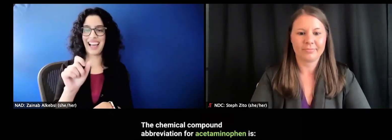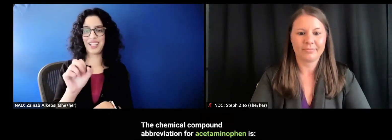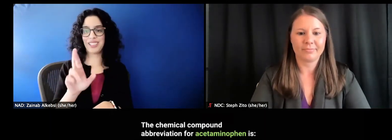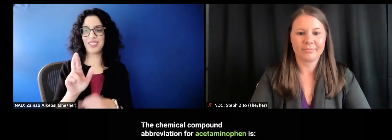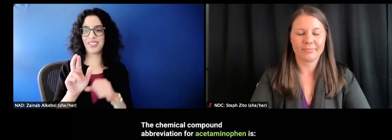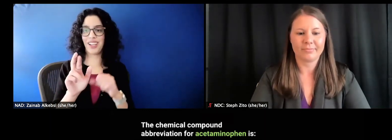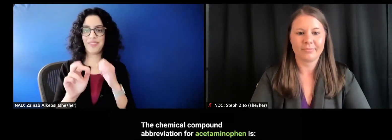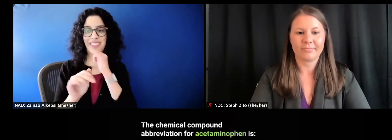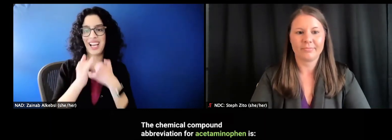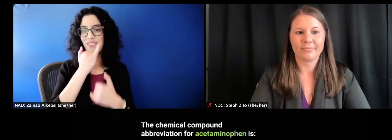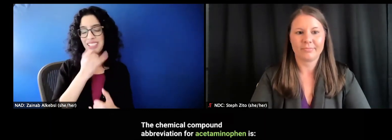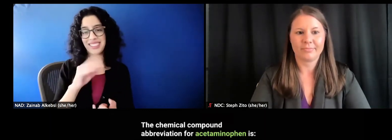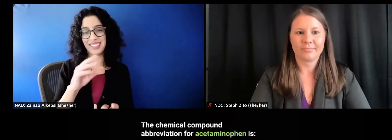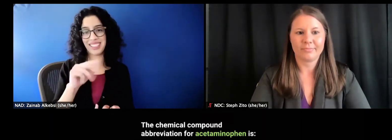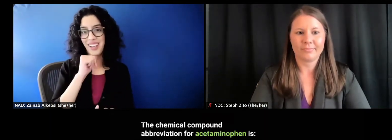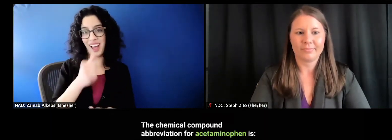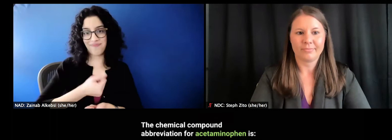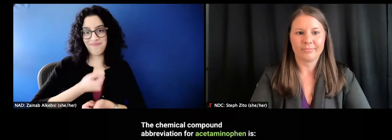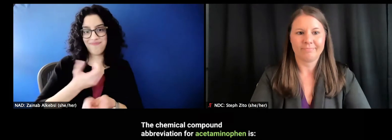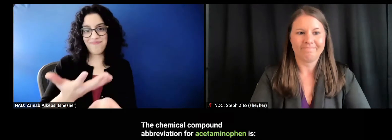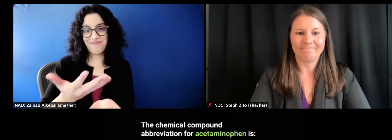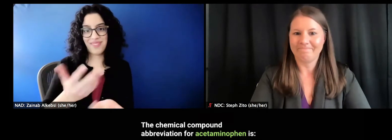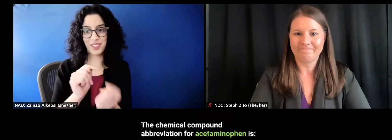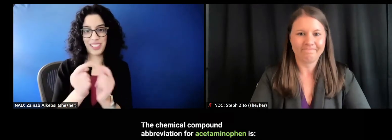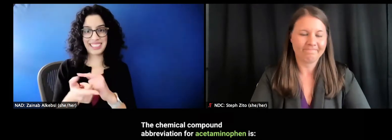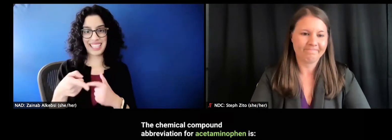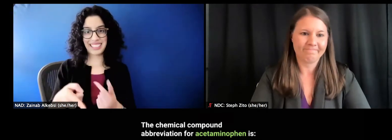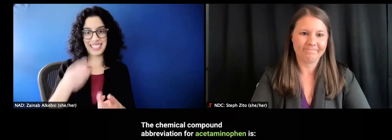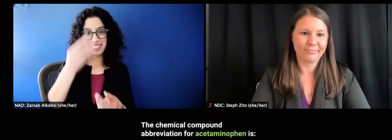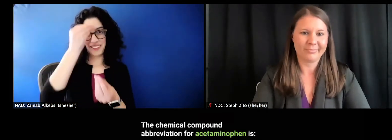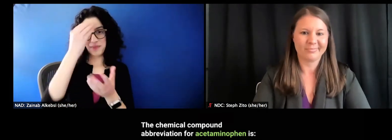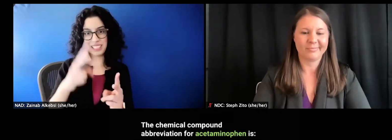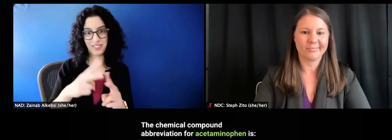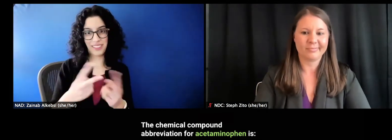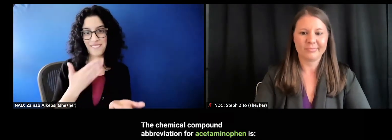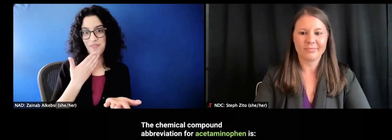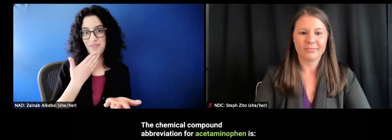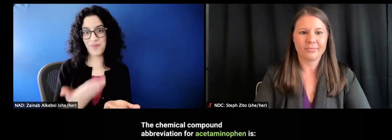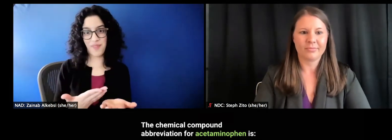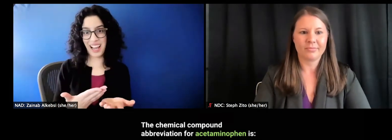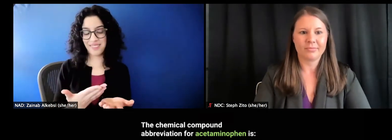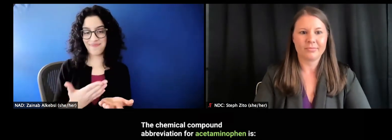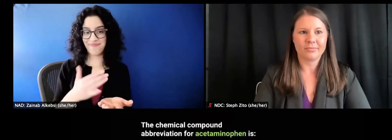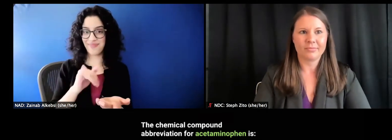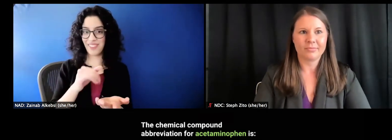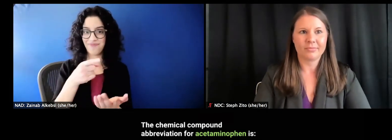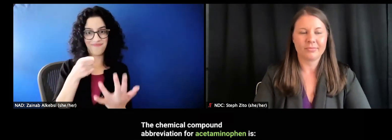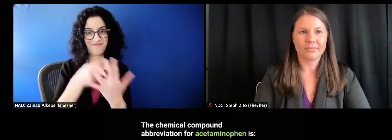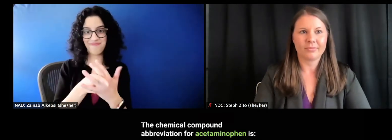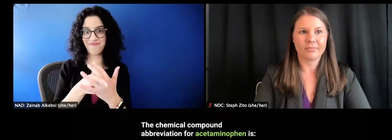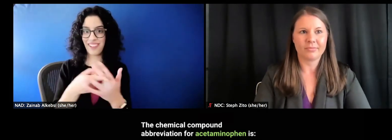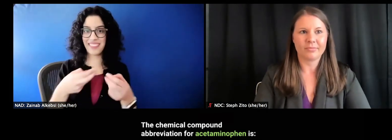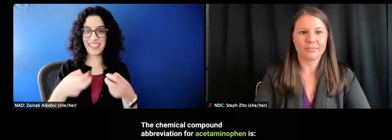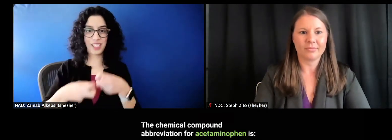You can see the ASR errors did not convey this information in a successful way.